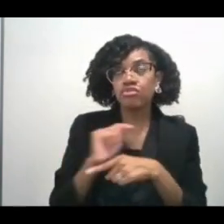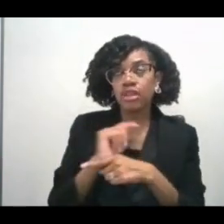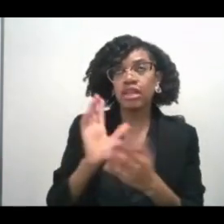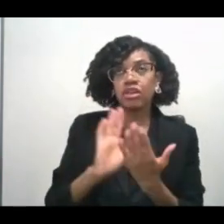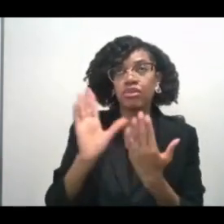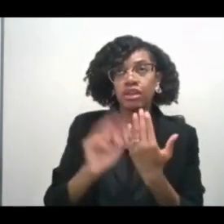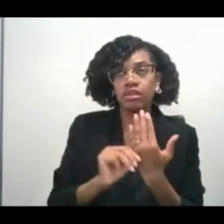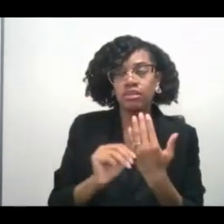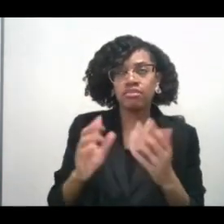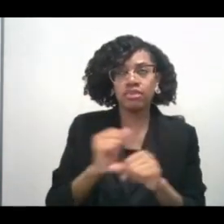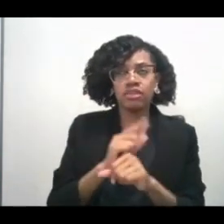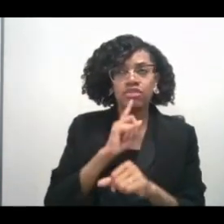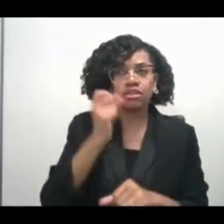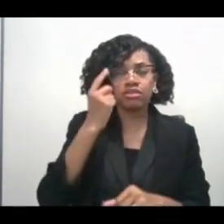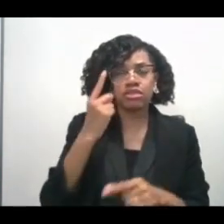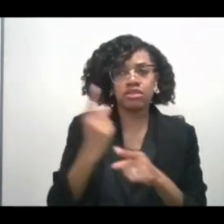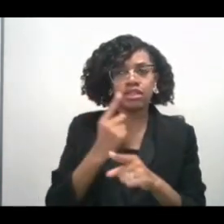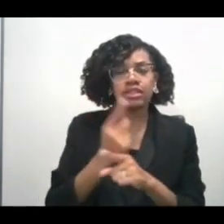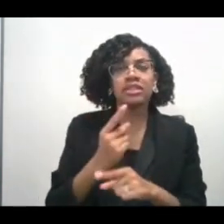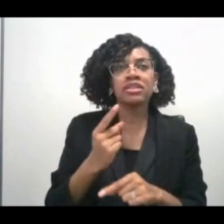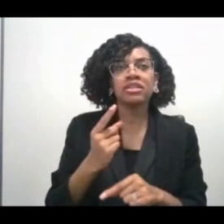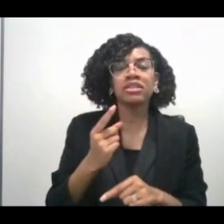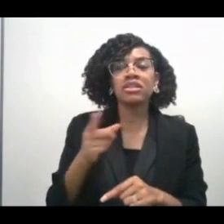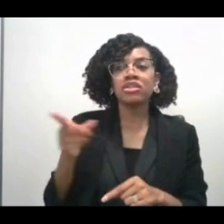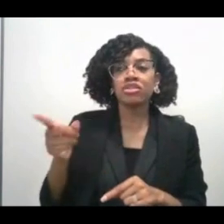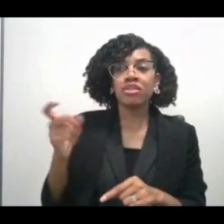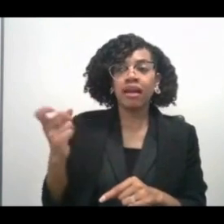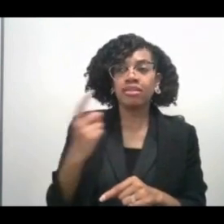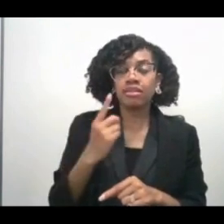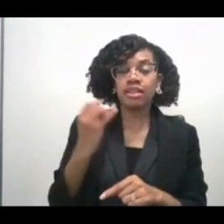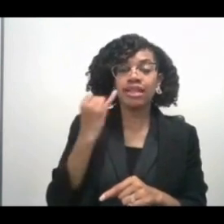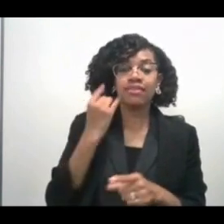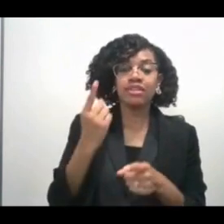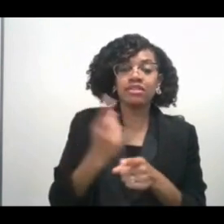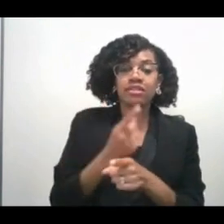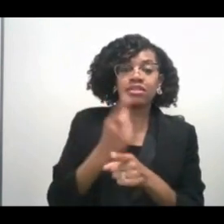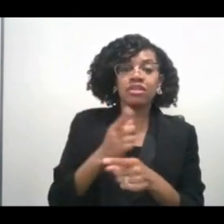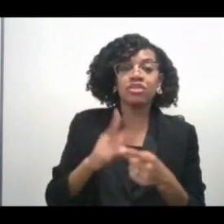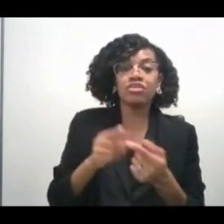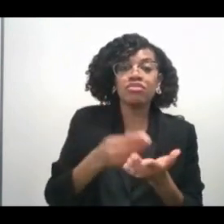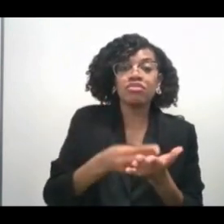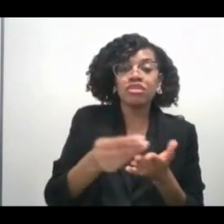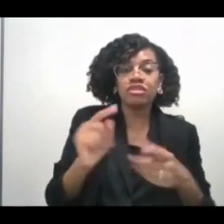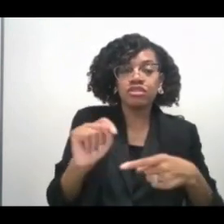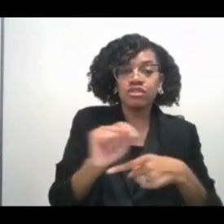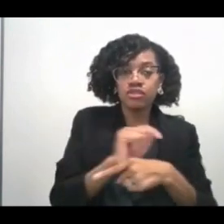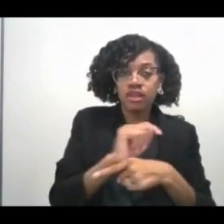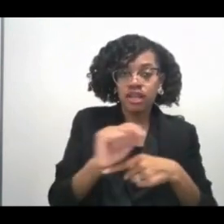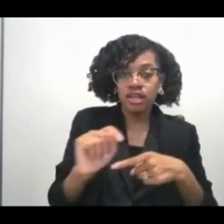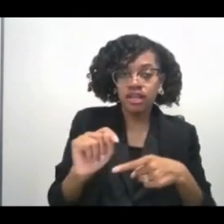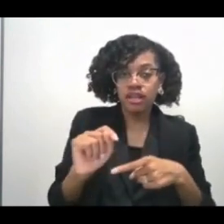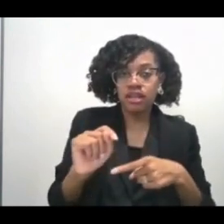is, is it legitimate to purchase training for the purpose of of a